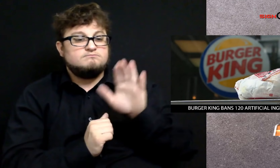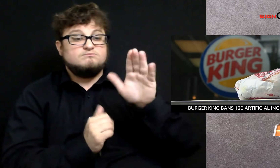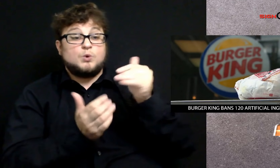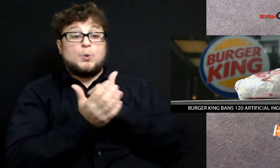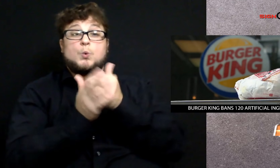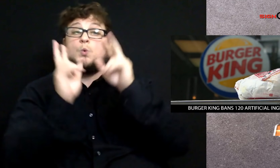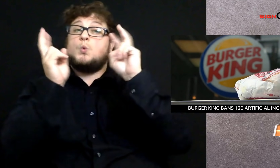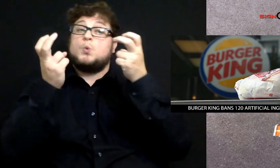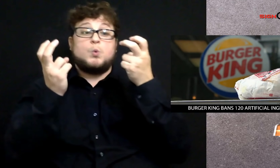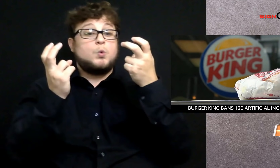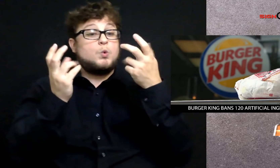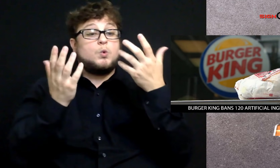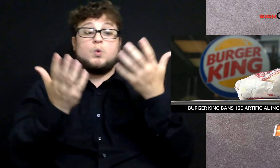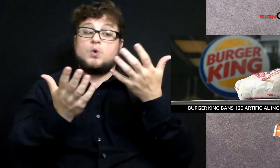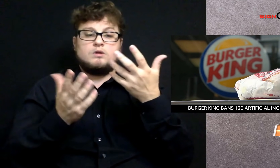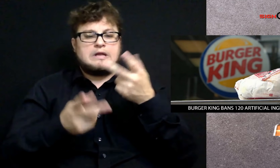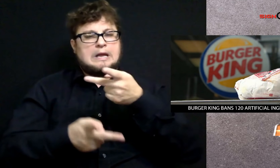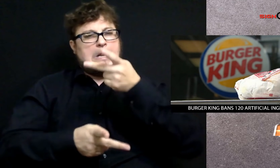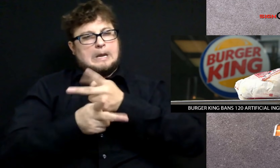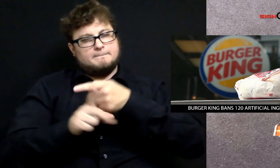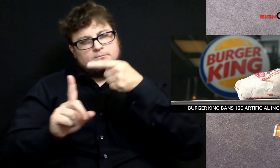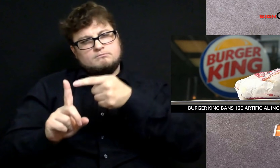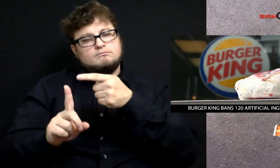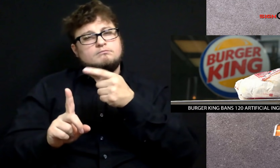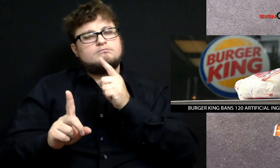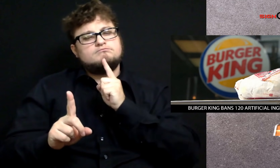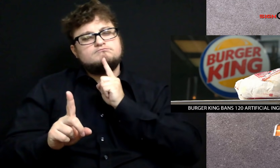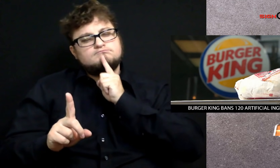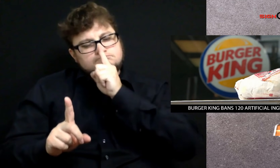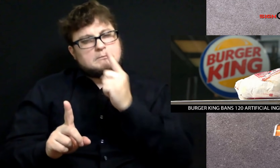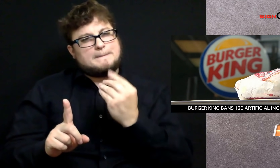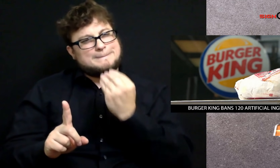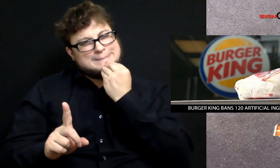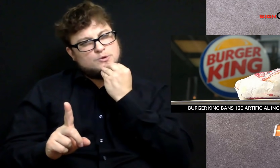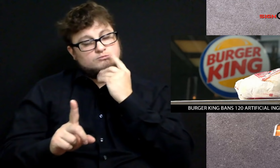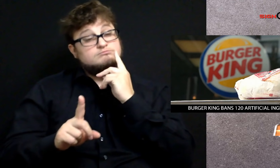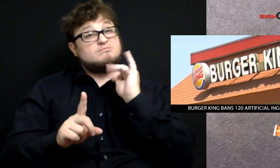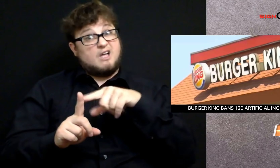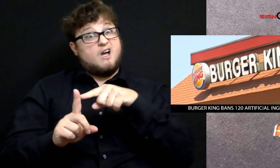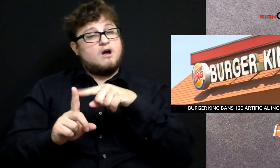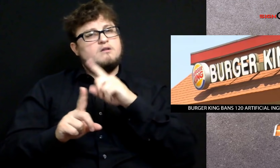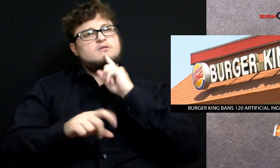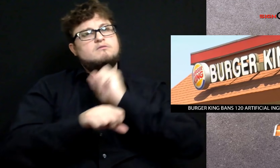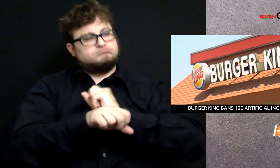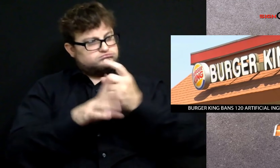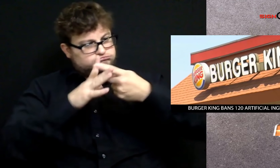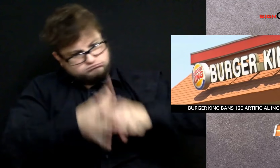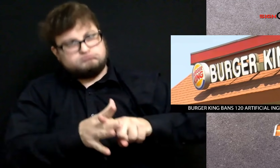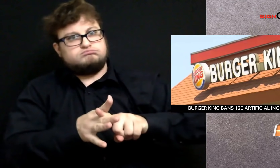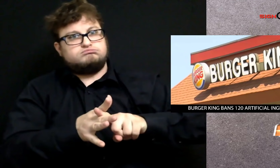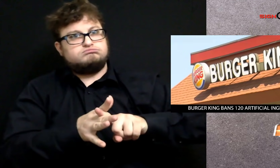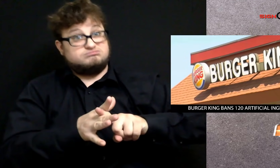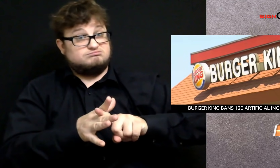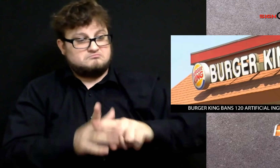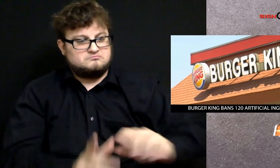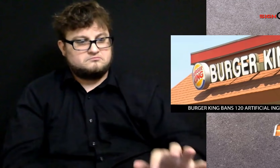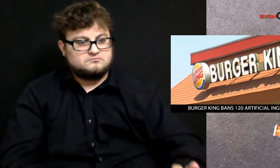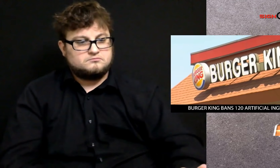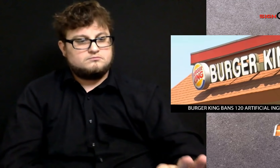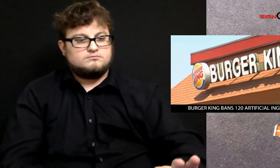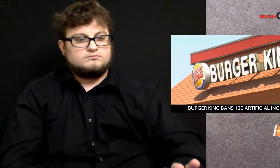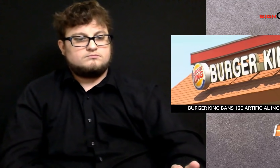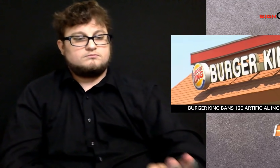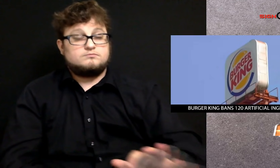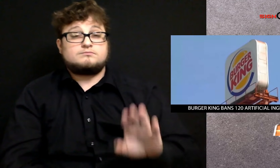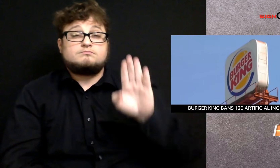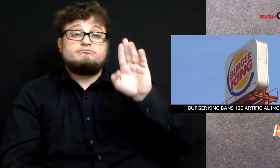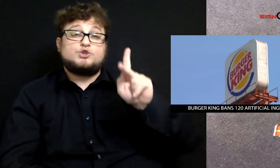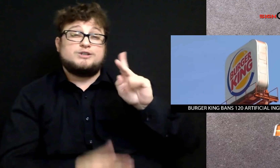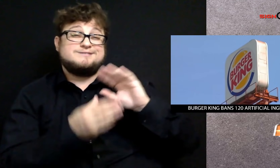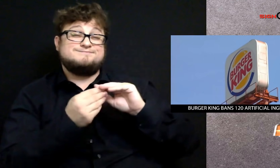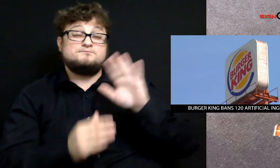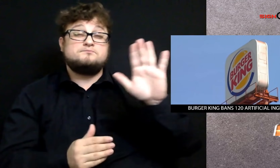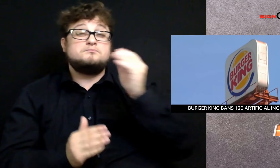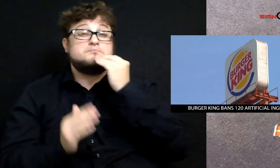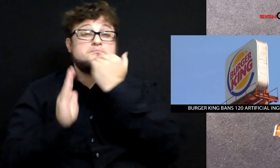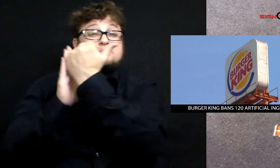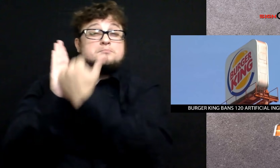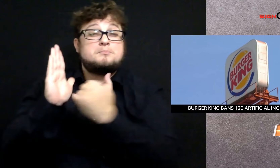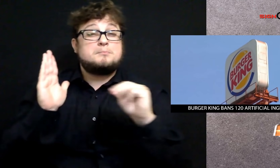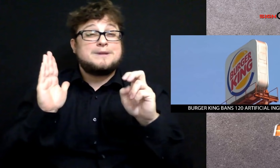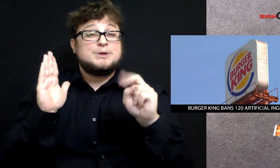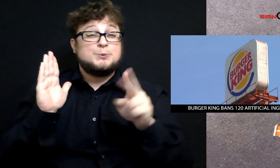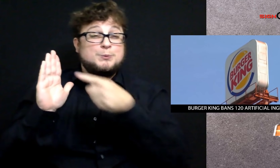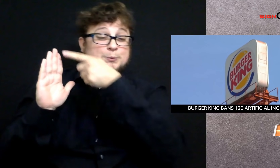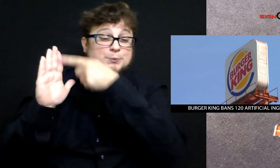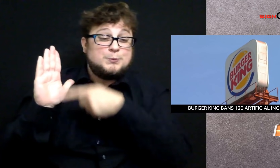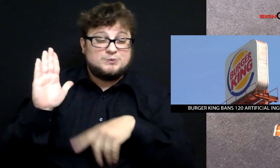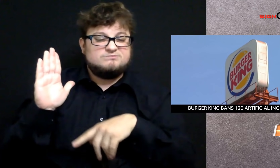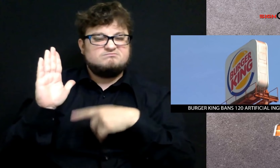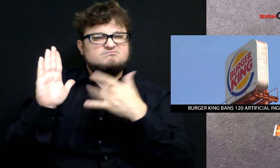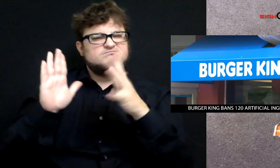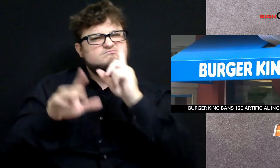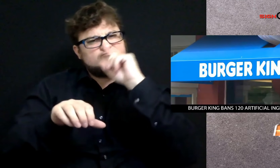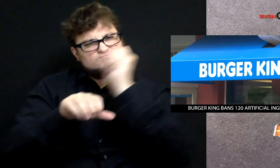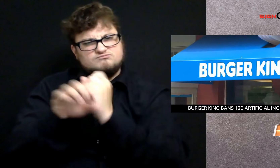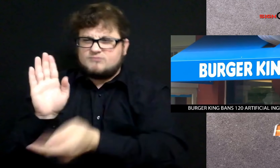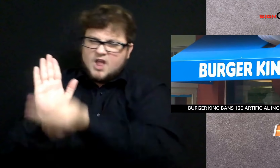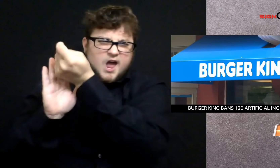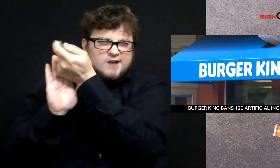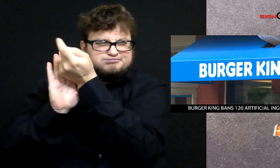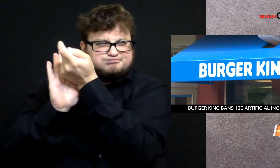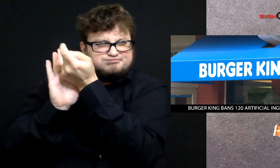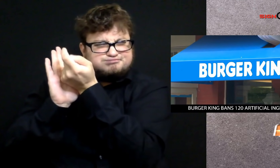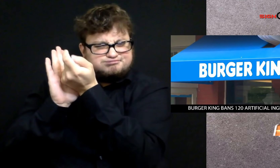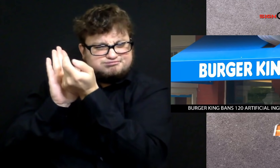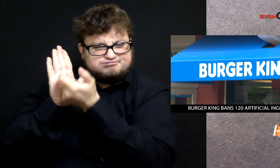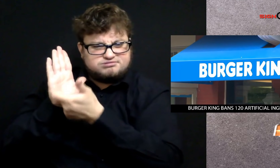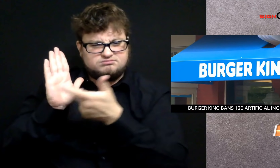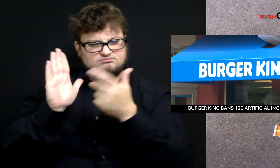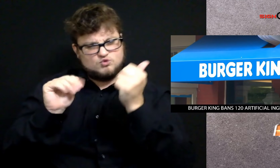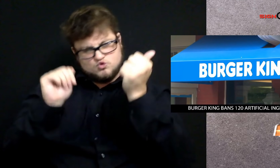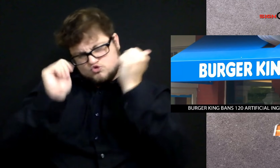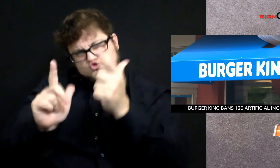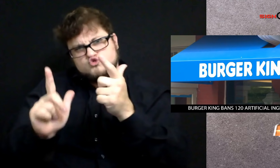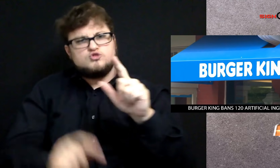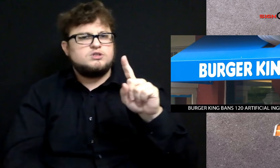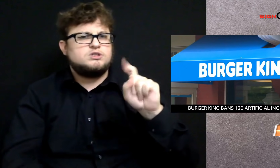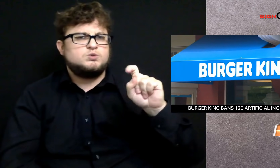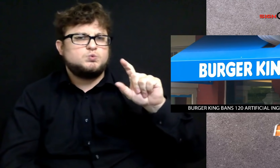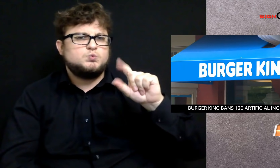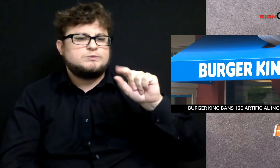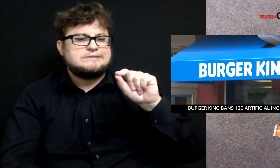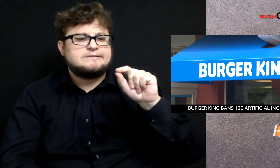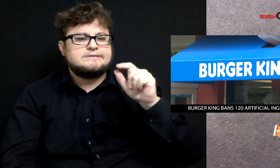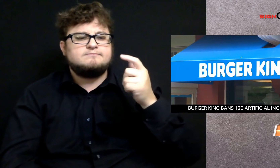Burger King's new keeping it real meals officially started this weekend